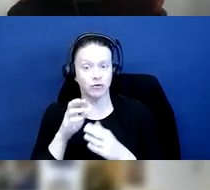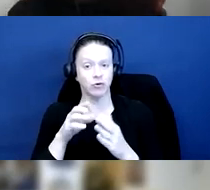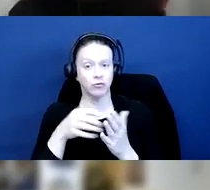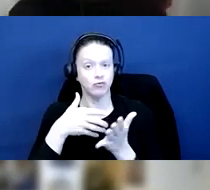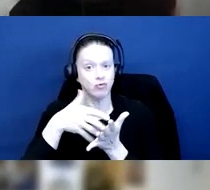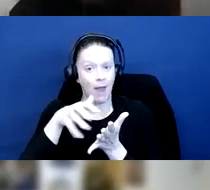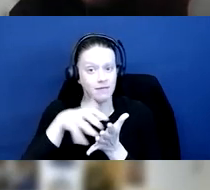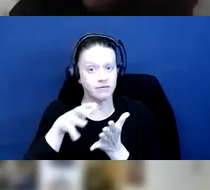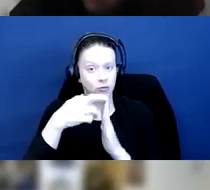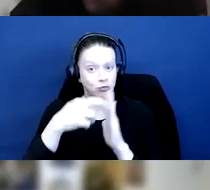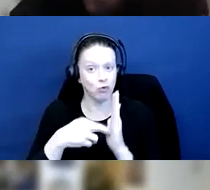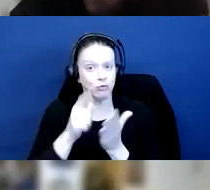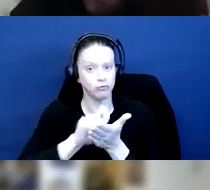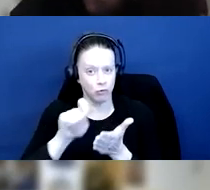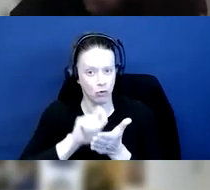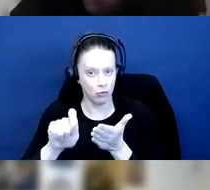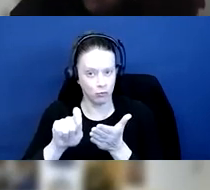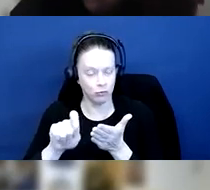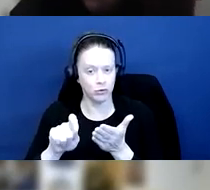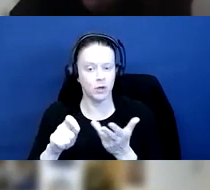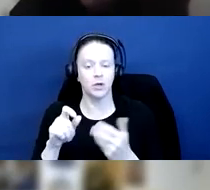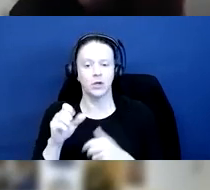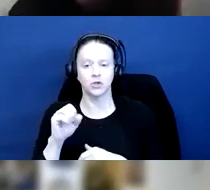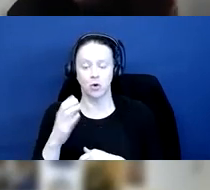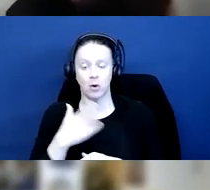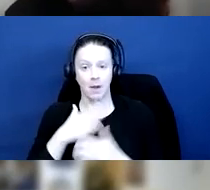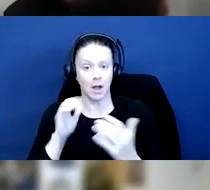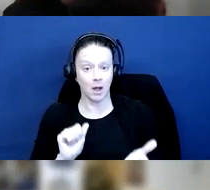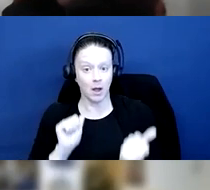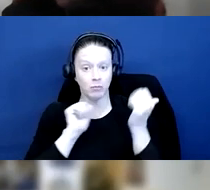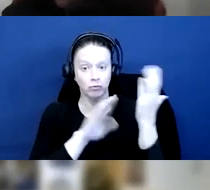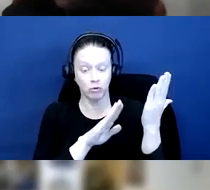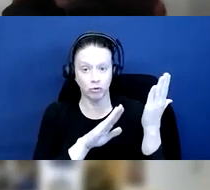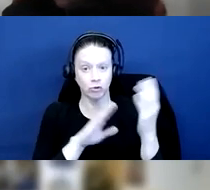And my approach to the public comment,